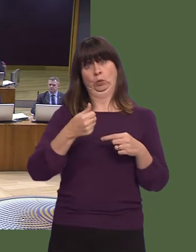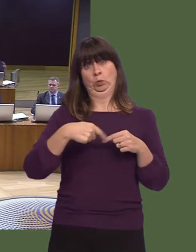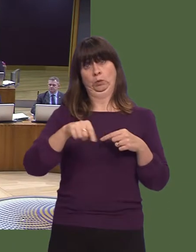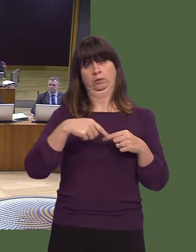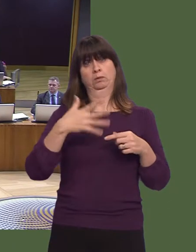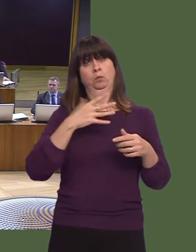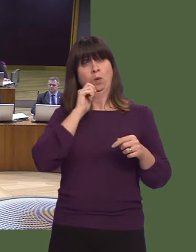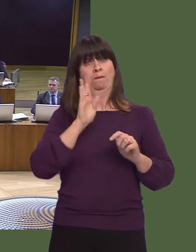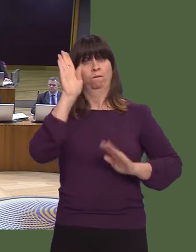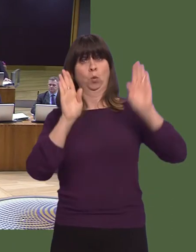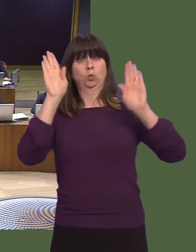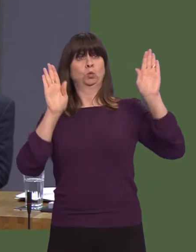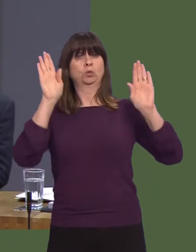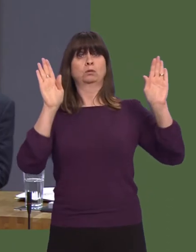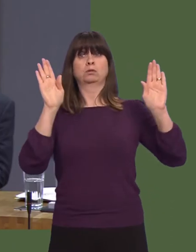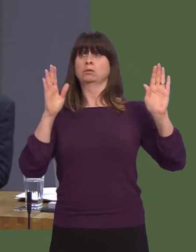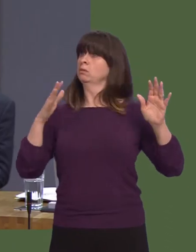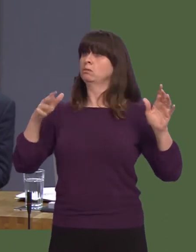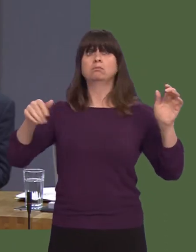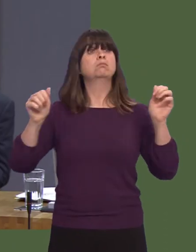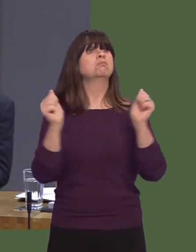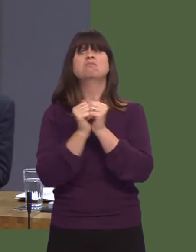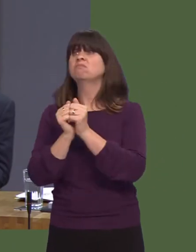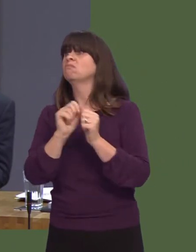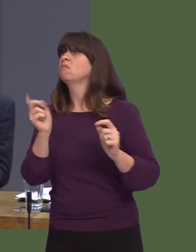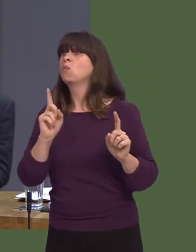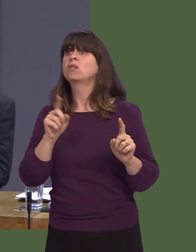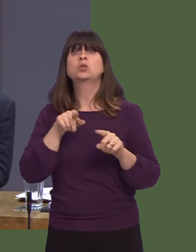session of the Committee for the Scrutiny of the First Minister, regarding allegations